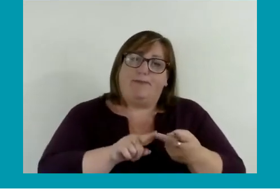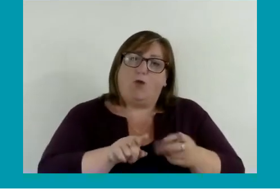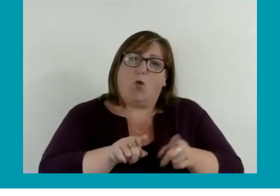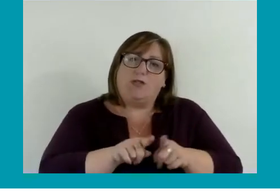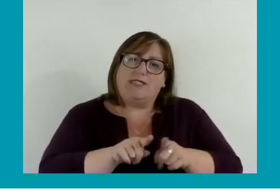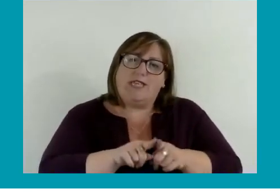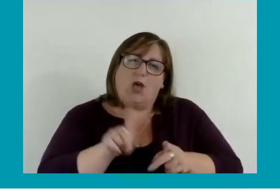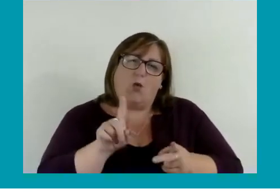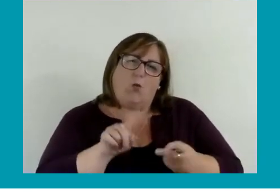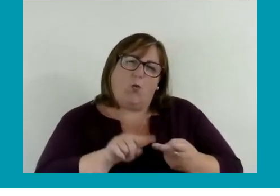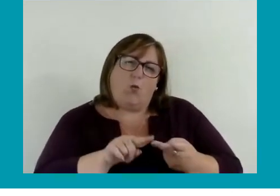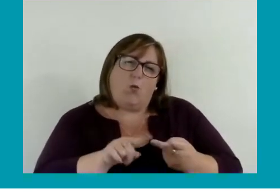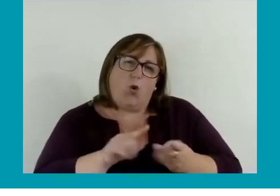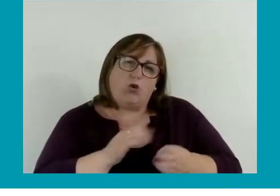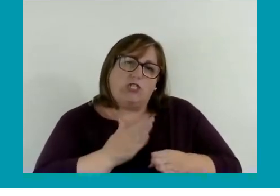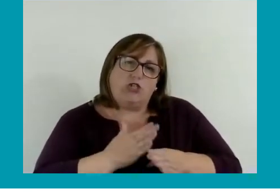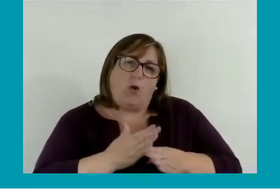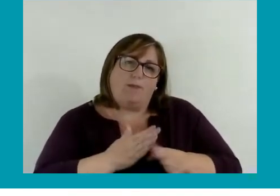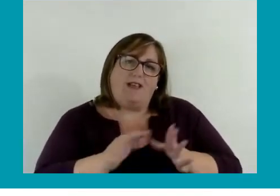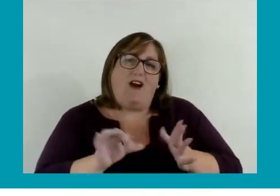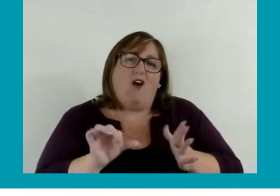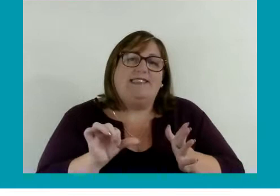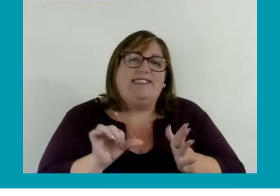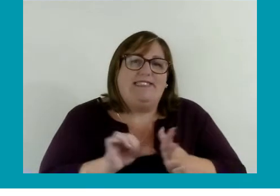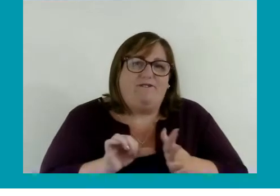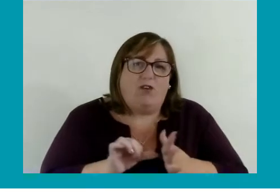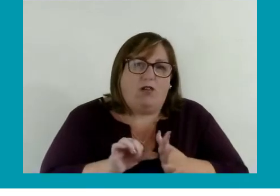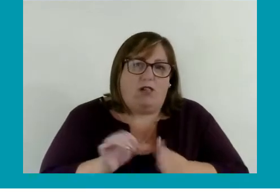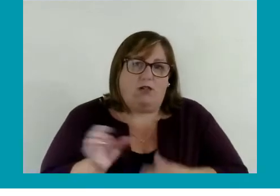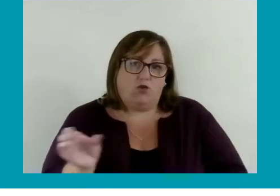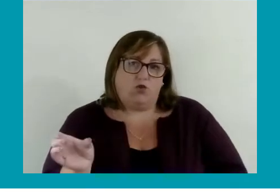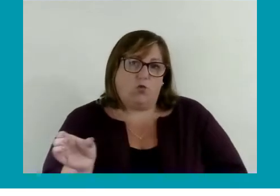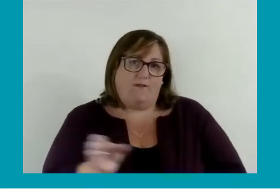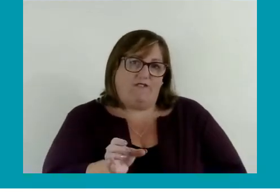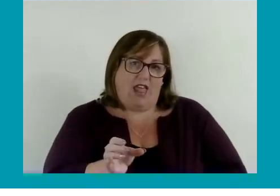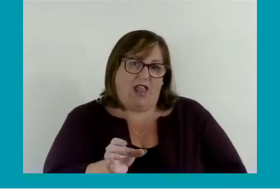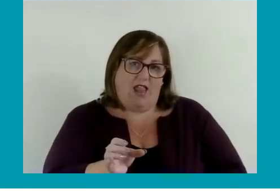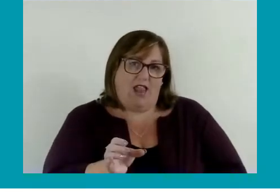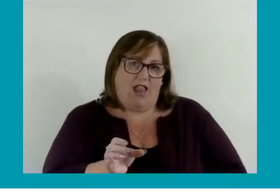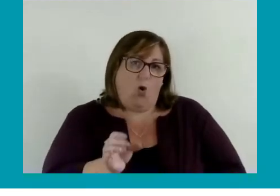generally or does it sort of depend on the time of year or the kind of stuff that you're looking for